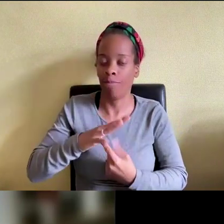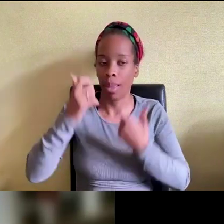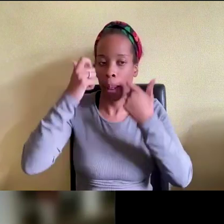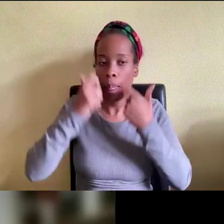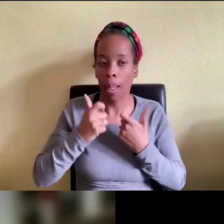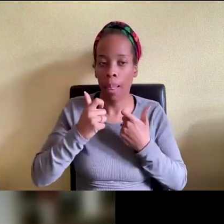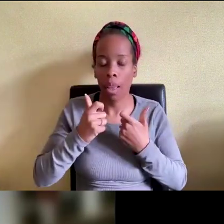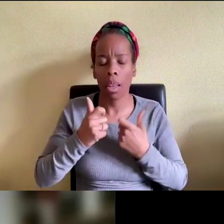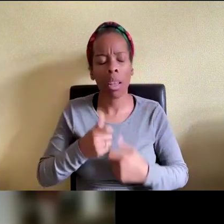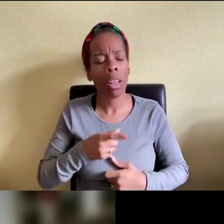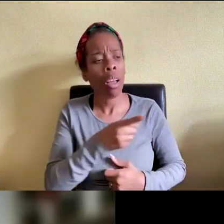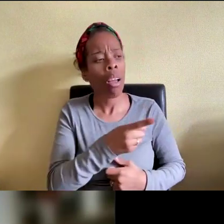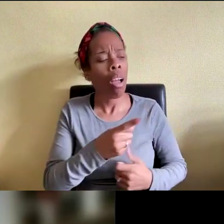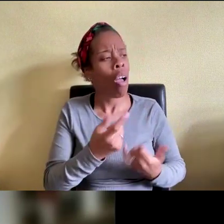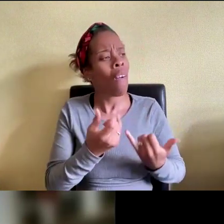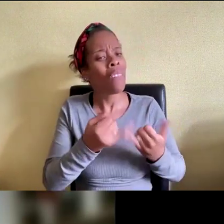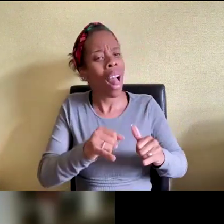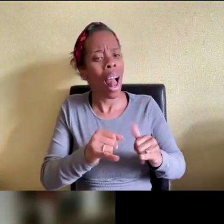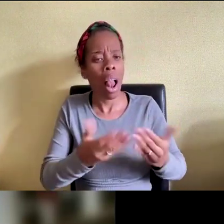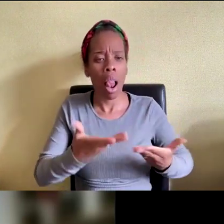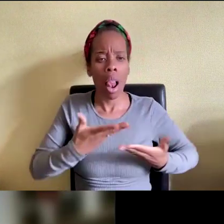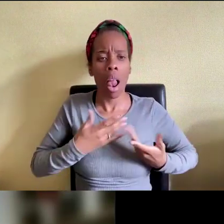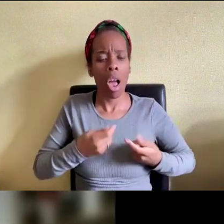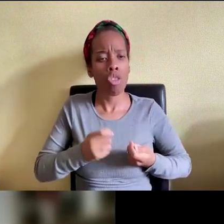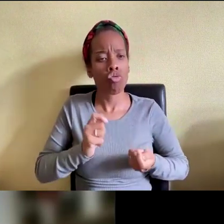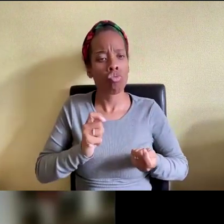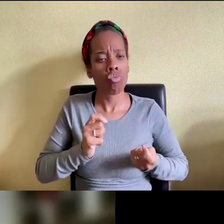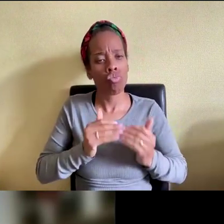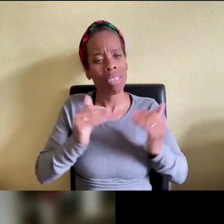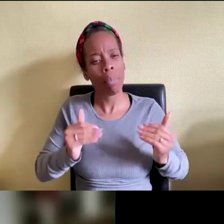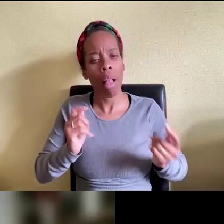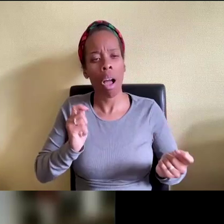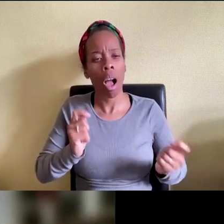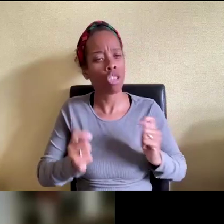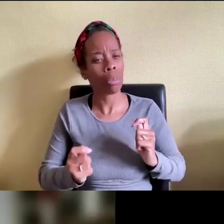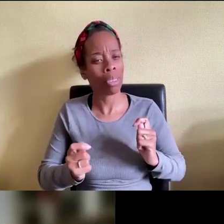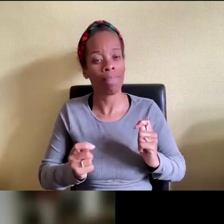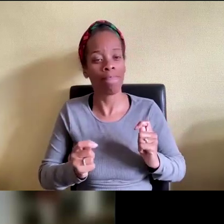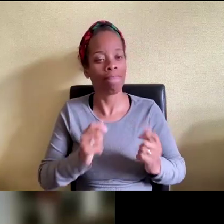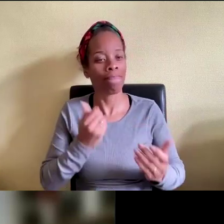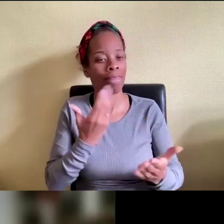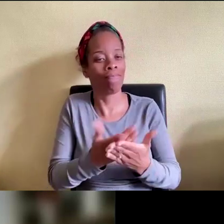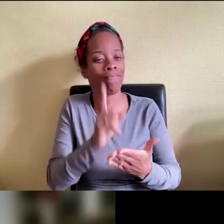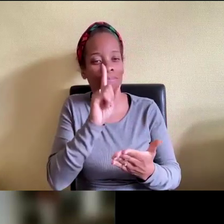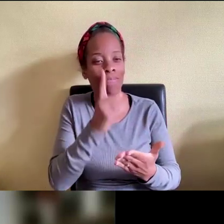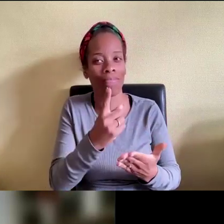an ongoing breach. So the case law says that the university should be given a reasonable period to implement the adjustment which again,